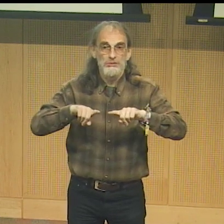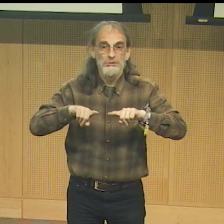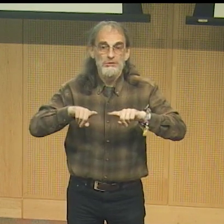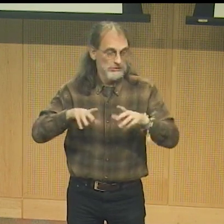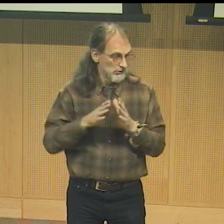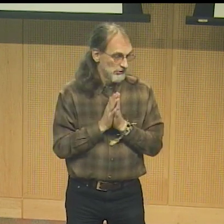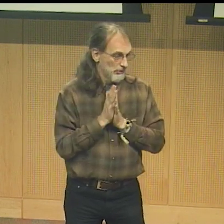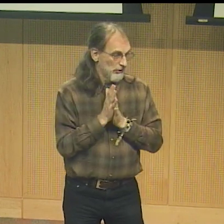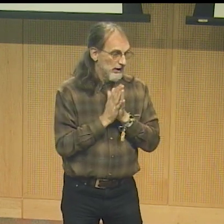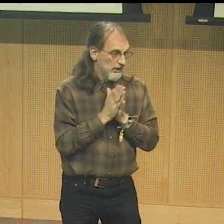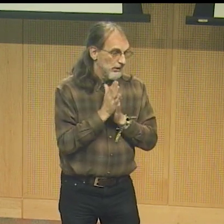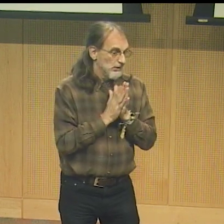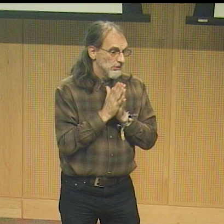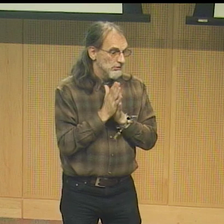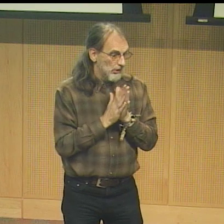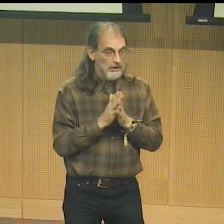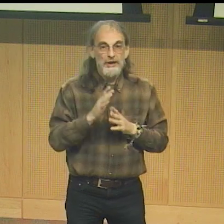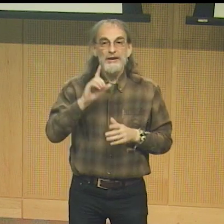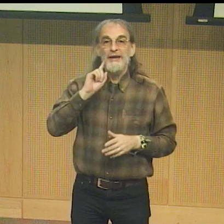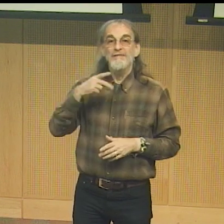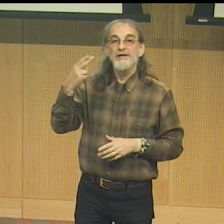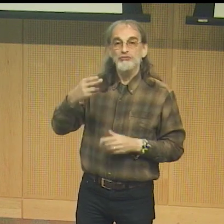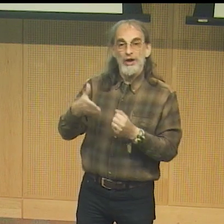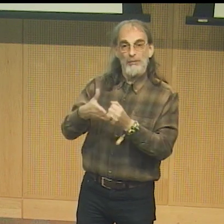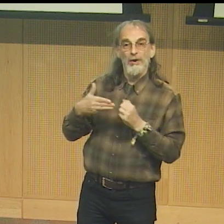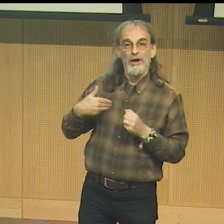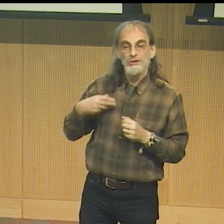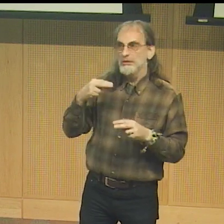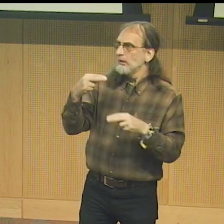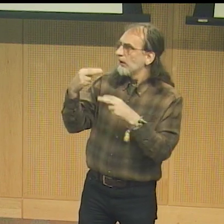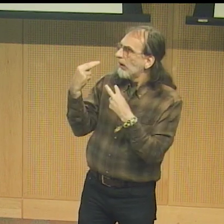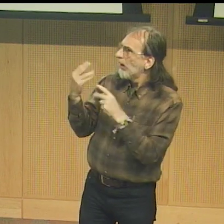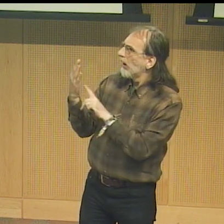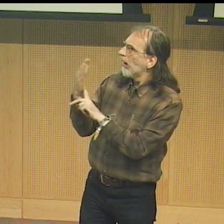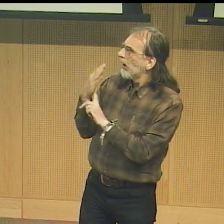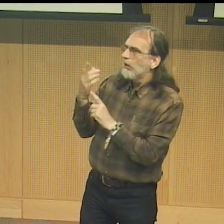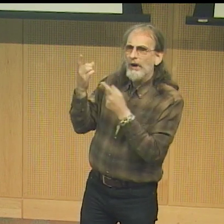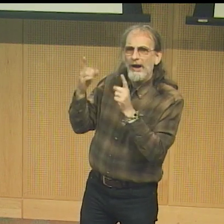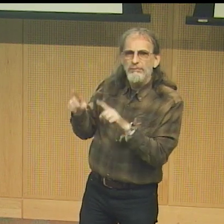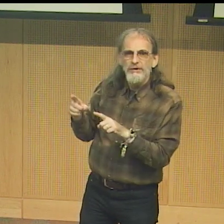an understanding of oppression in the past and historical events.